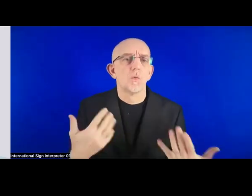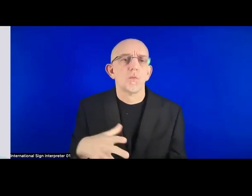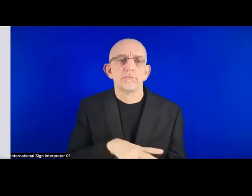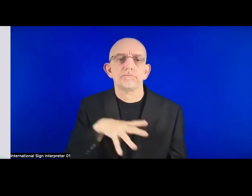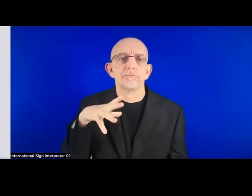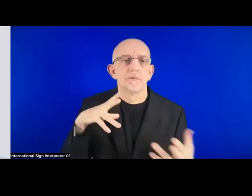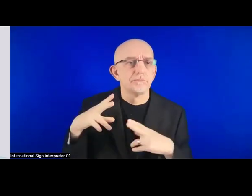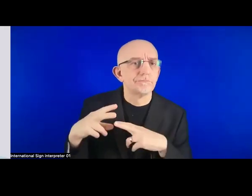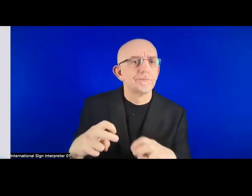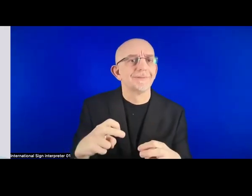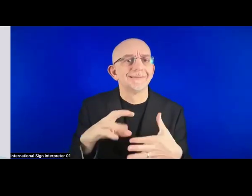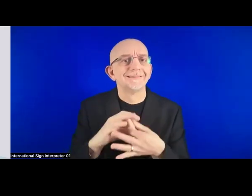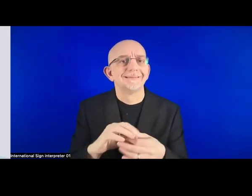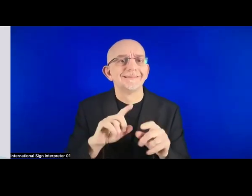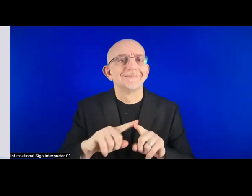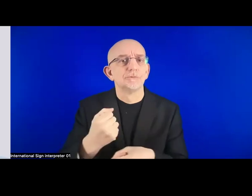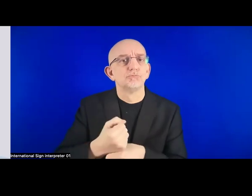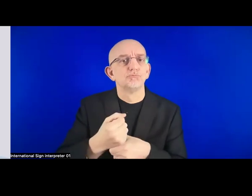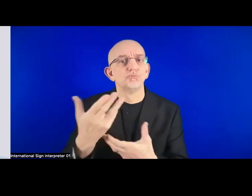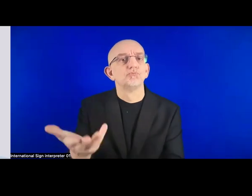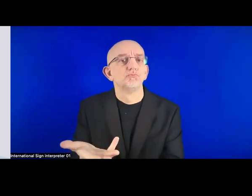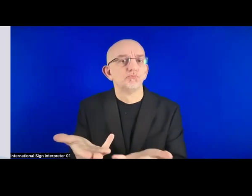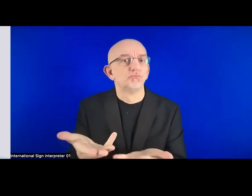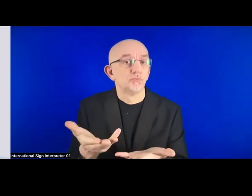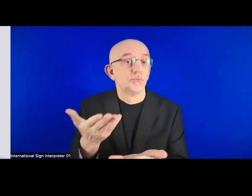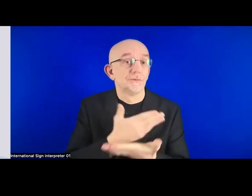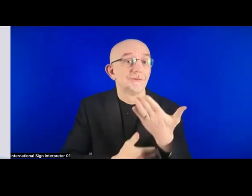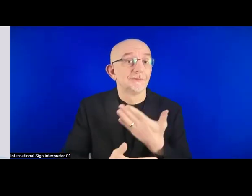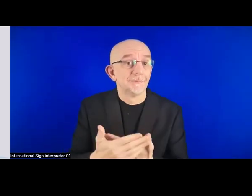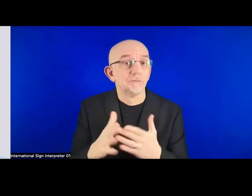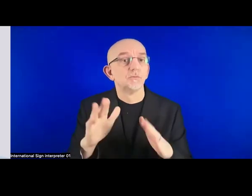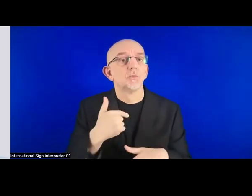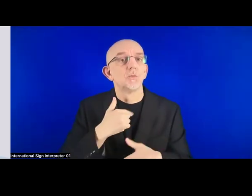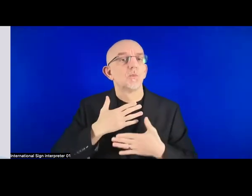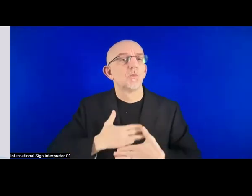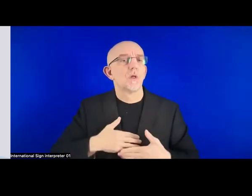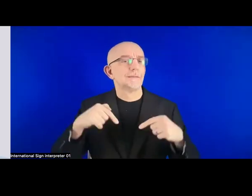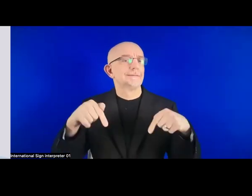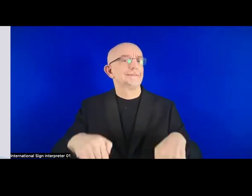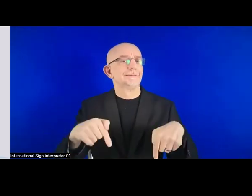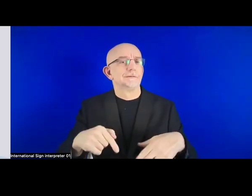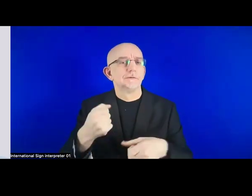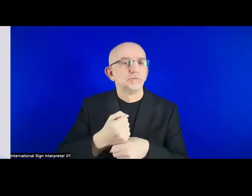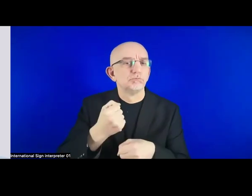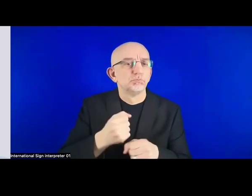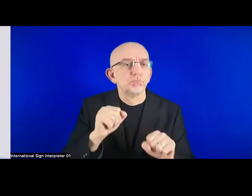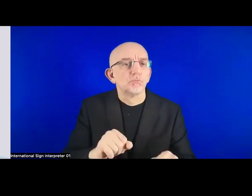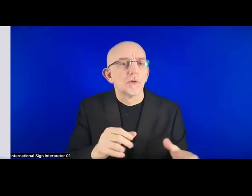broadly there are a number of themes that would be -- that connect also with these